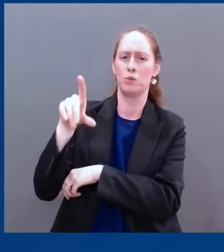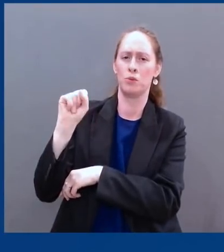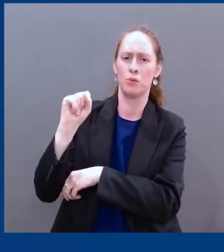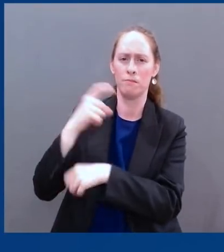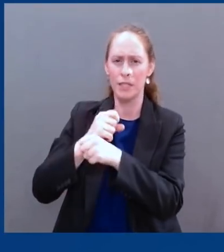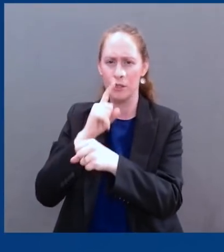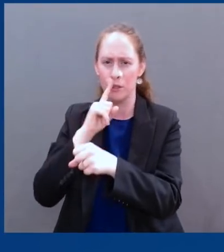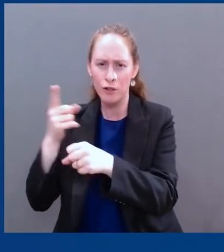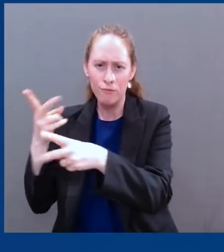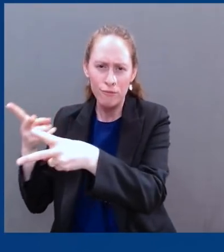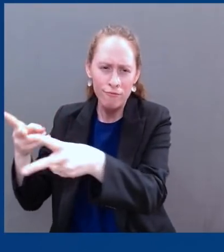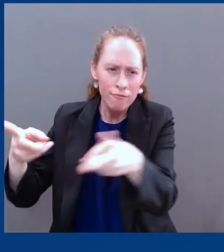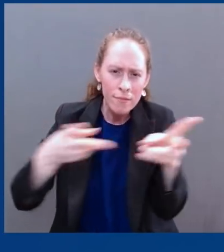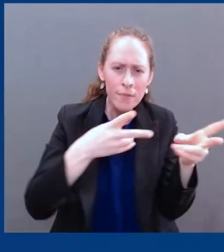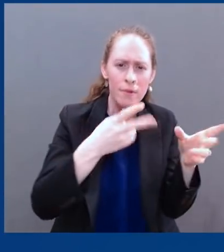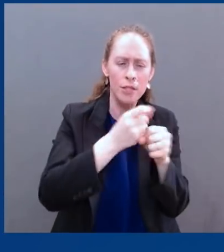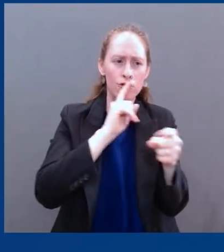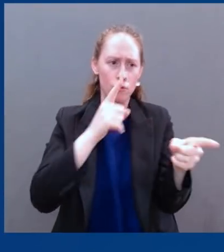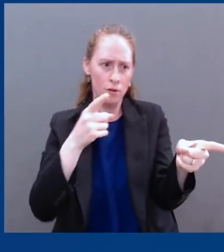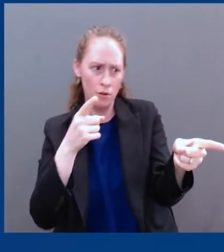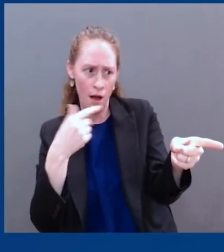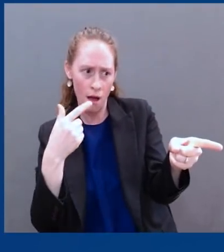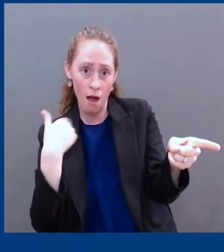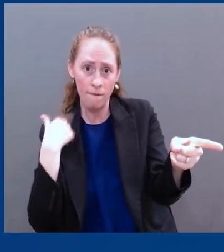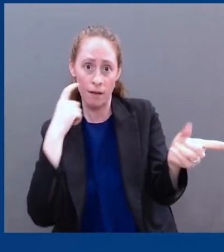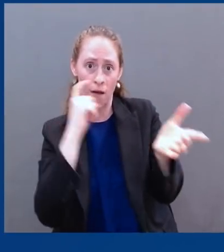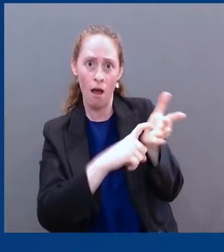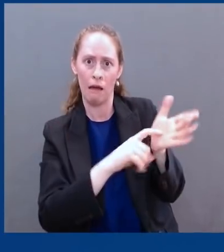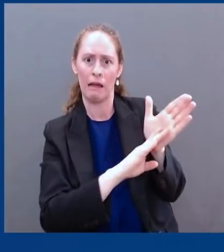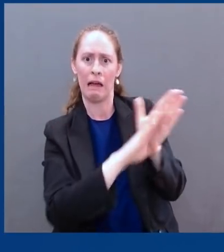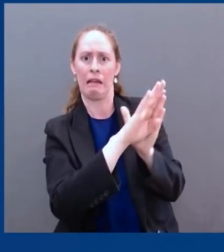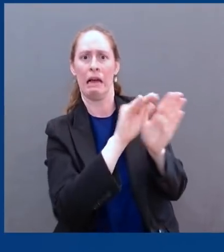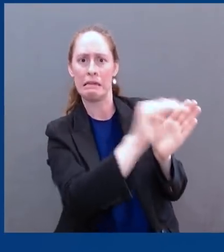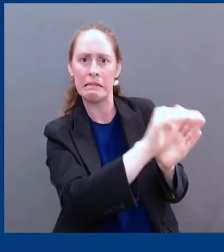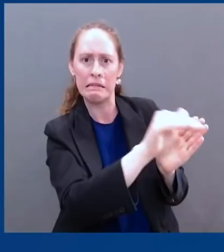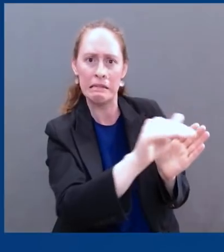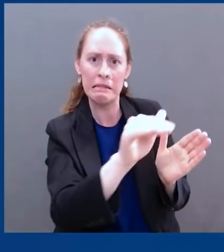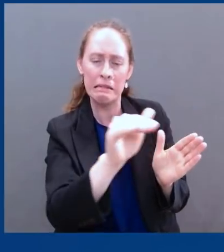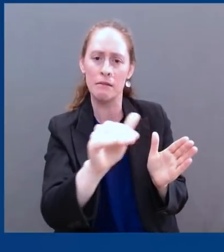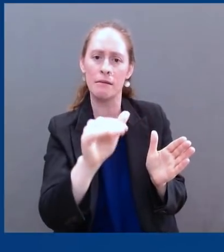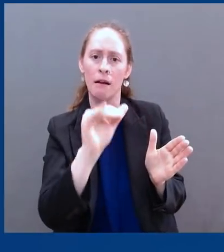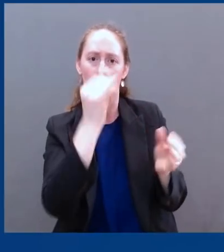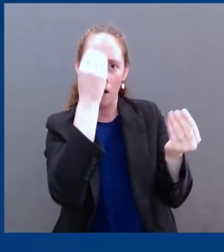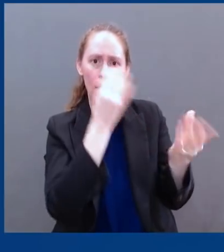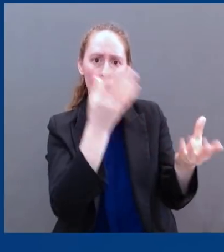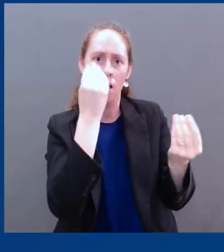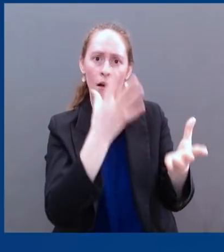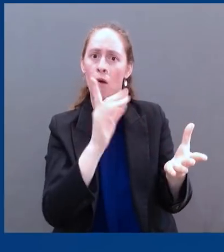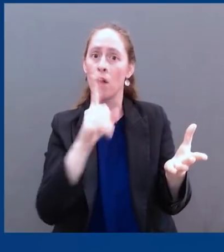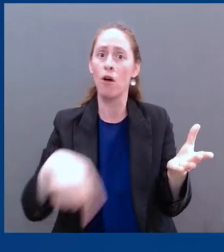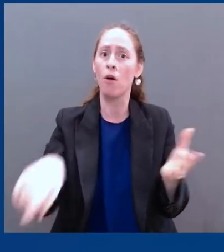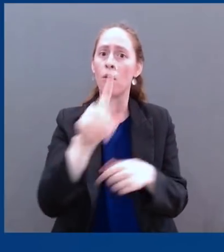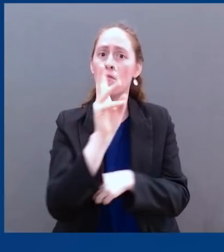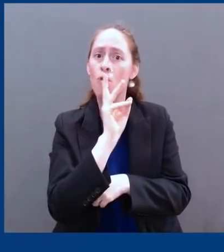including early indicators like wastewater surveillance, any uptick in cases and hospitalizations,